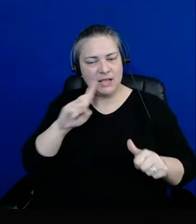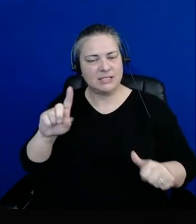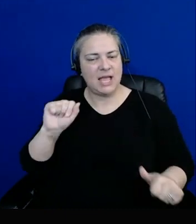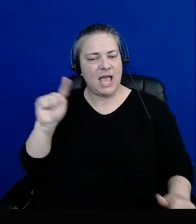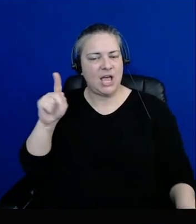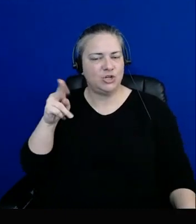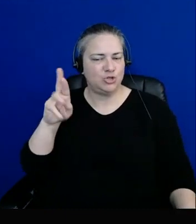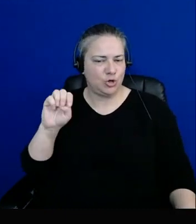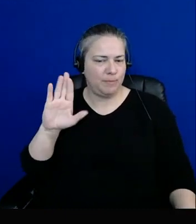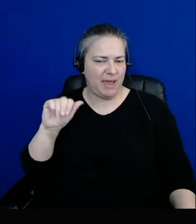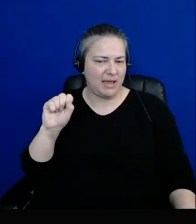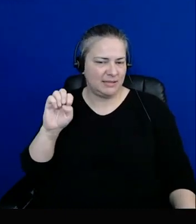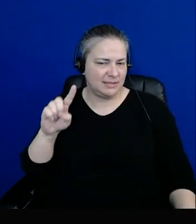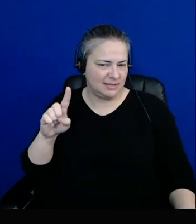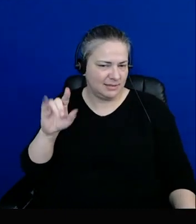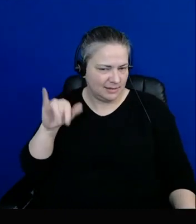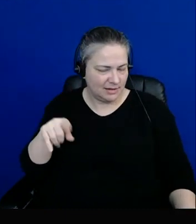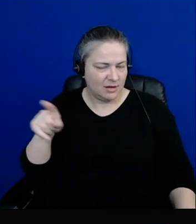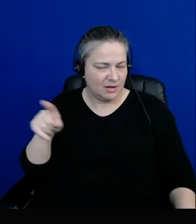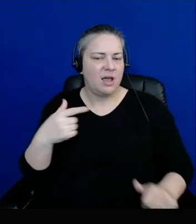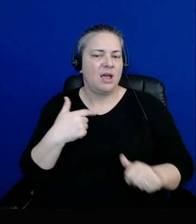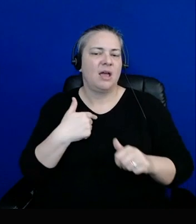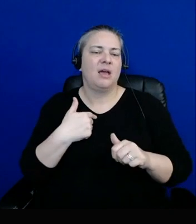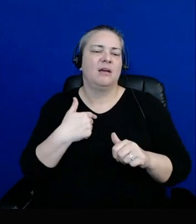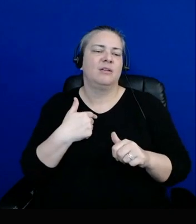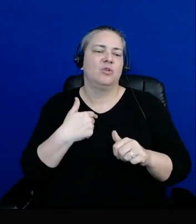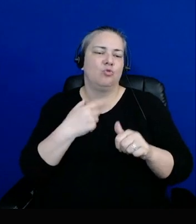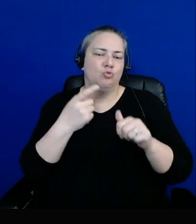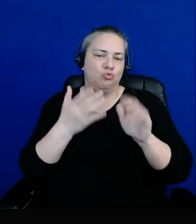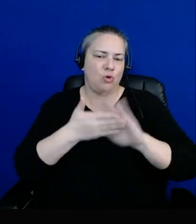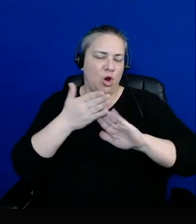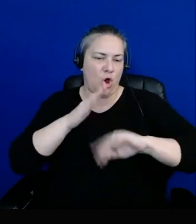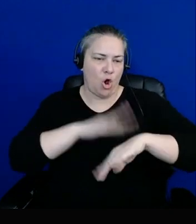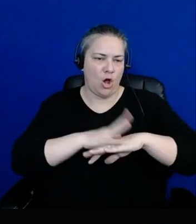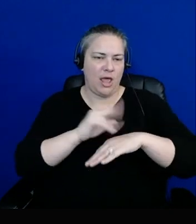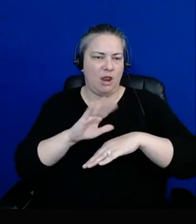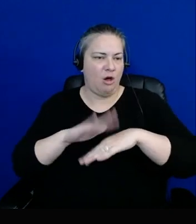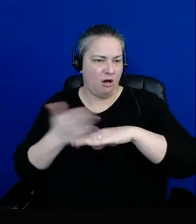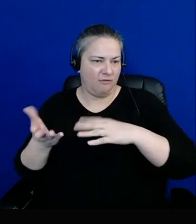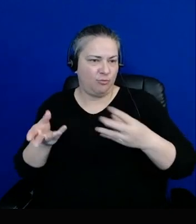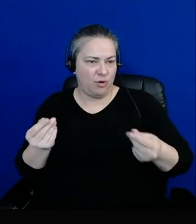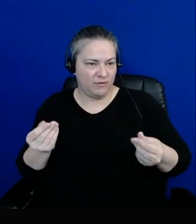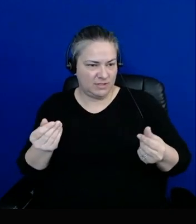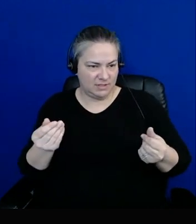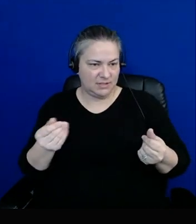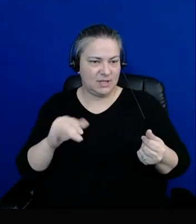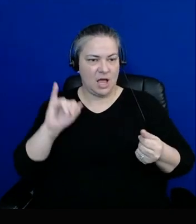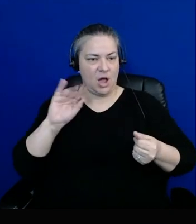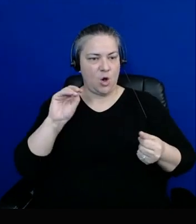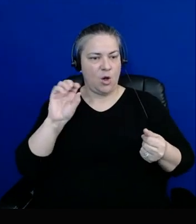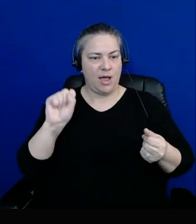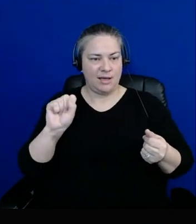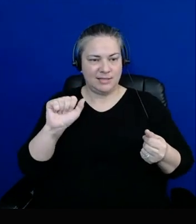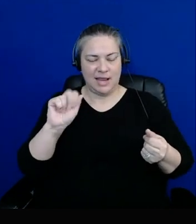which lets us run automation on and off premises. Currently Android and iOS tests execute in the cloud through